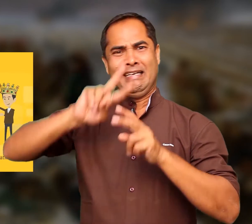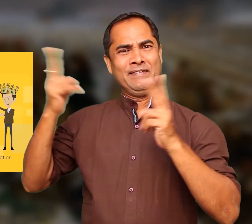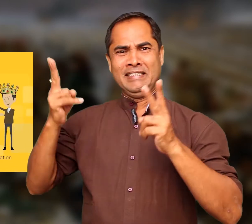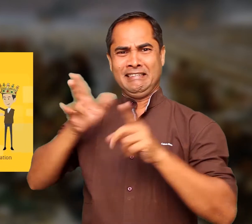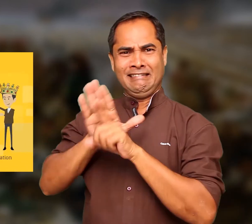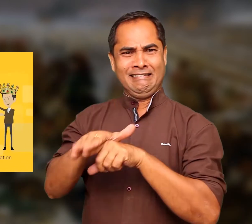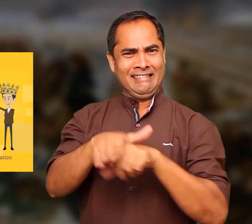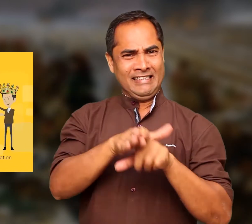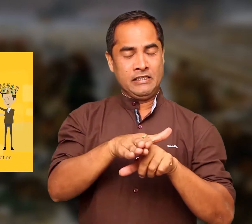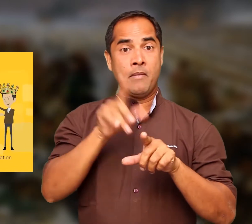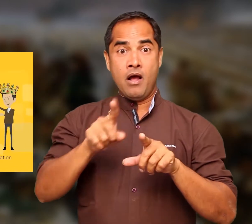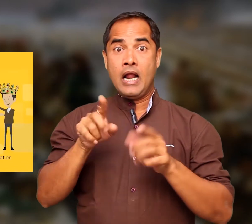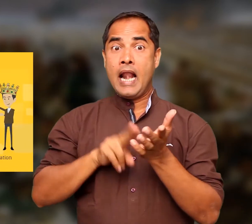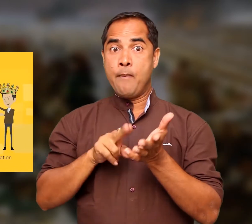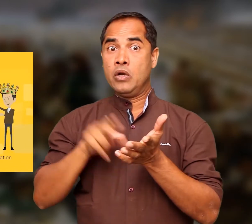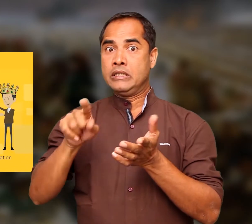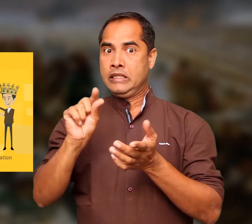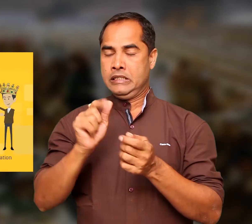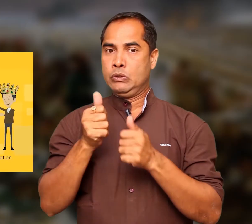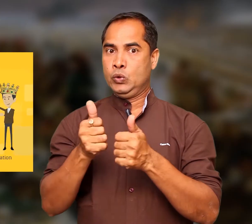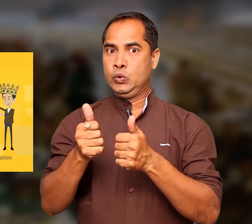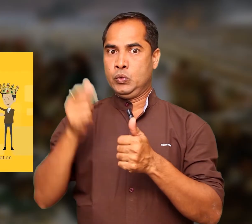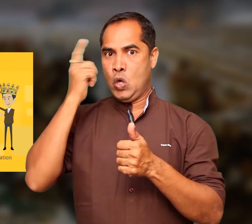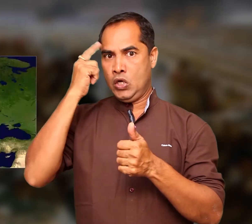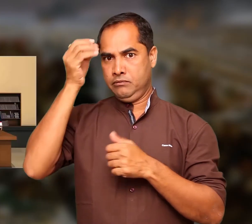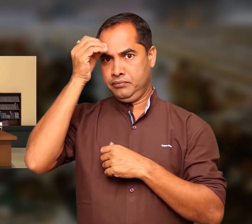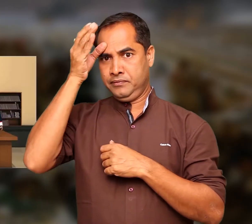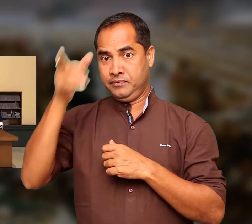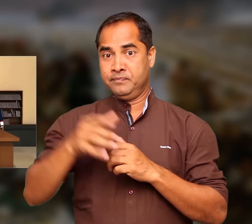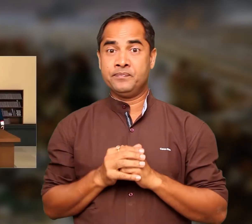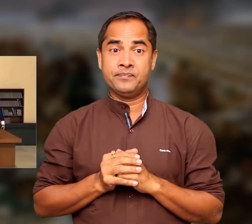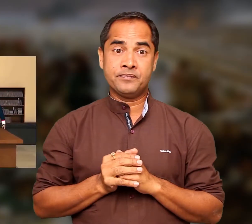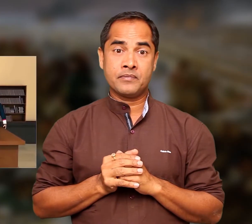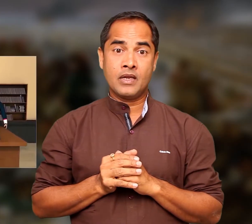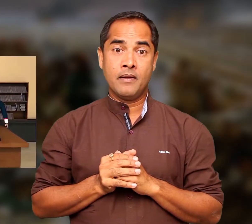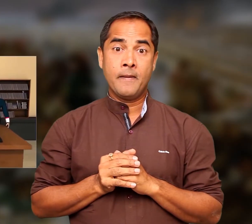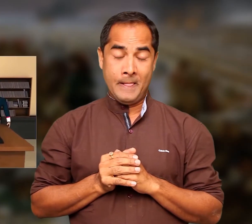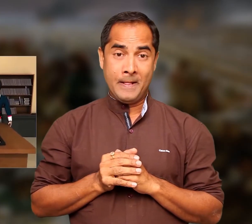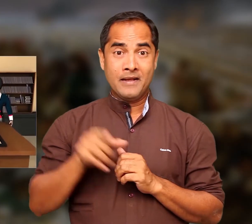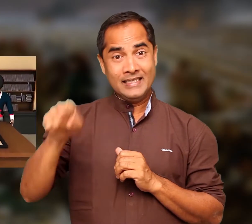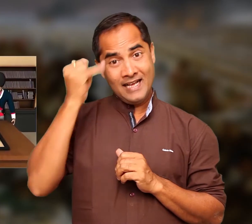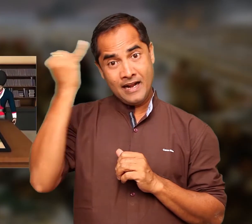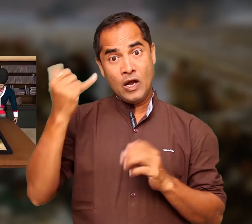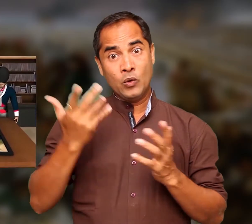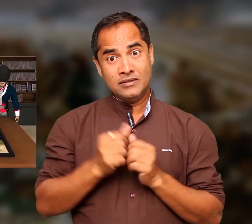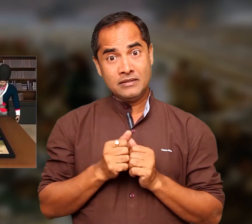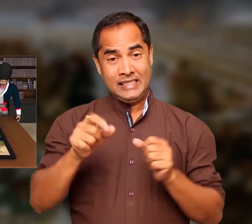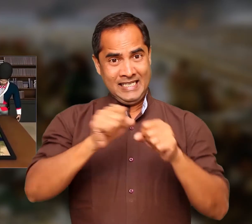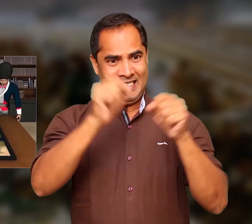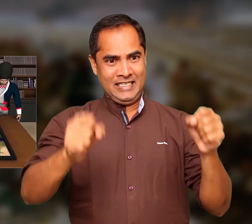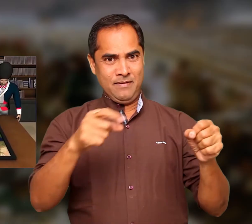Napoleon truly had many reformatory ideas. One of the ideas was to make the